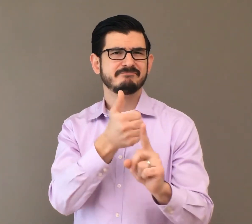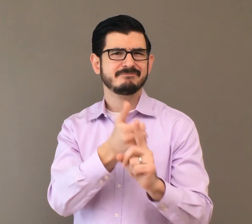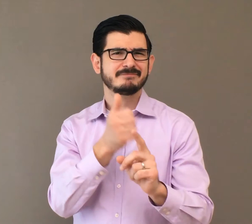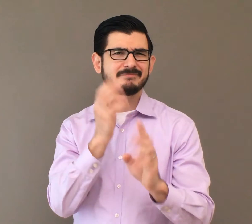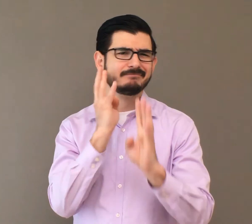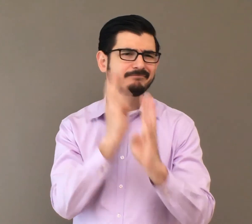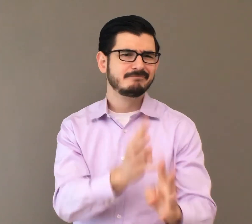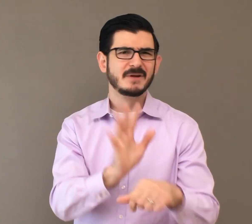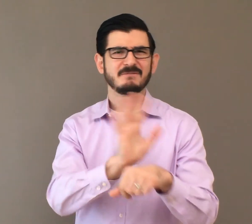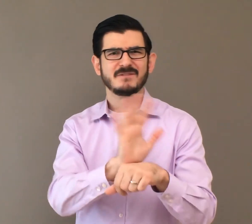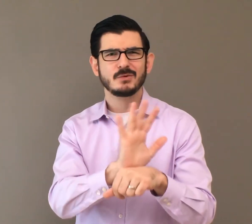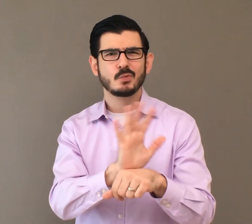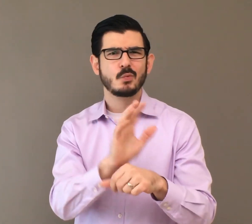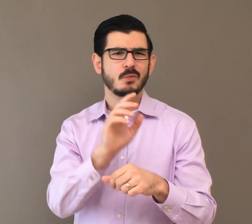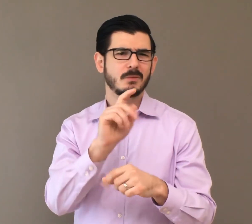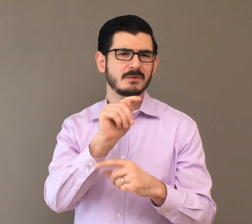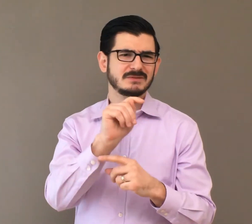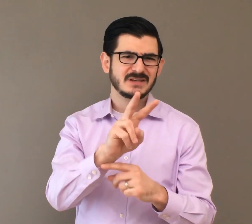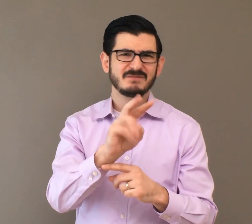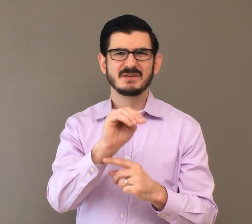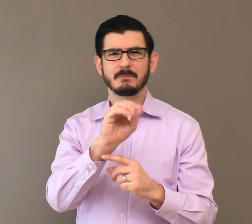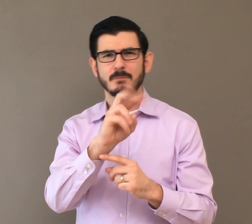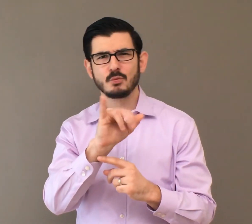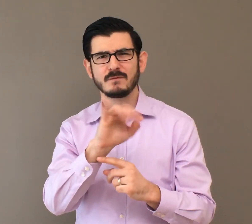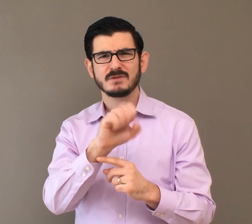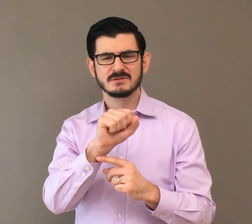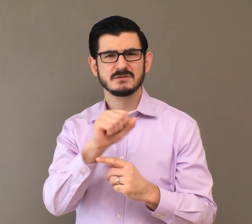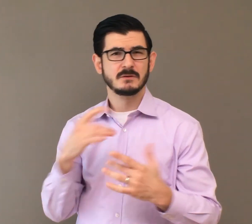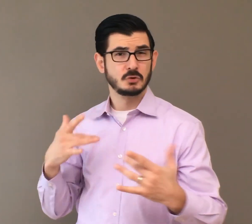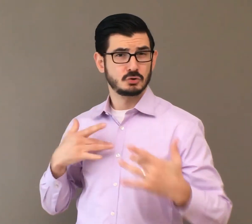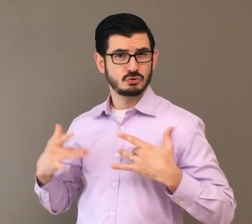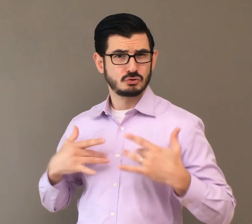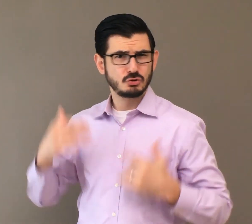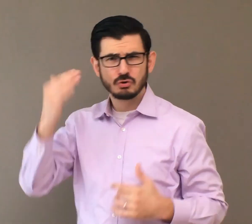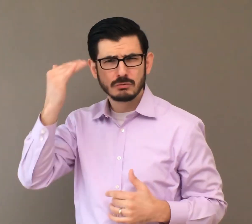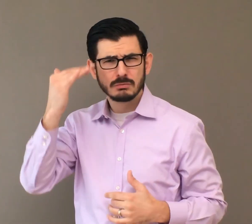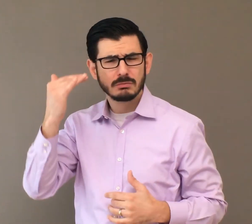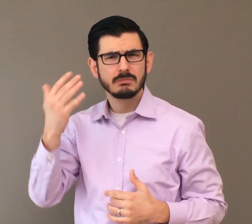for video, TV and movies.